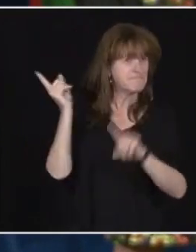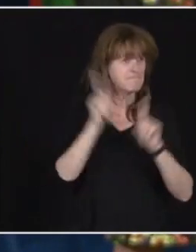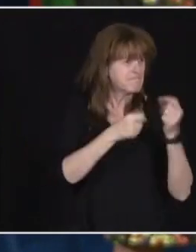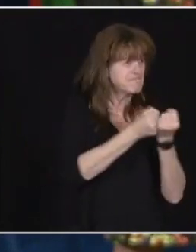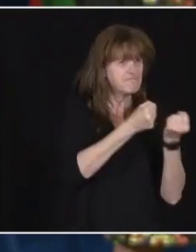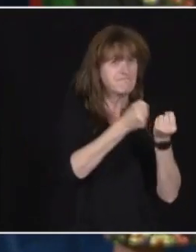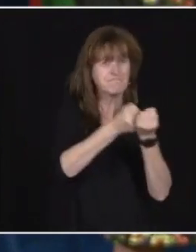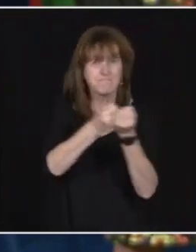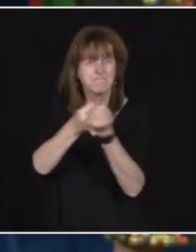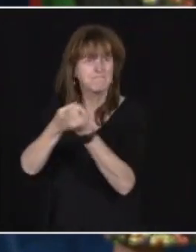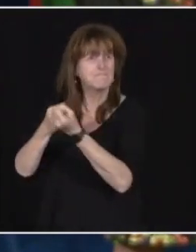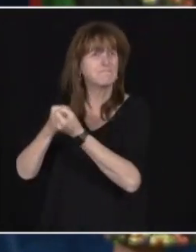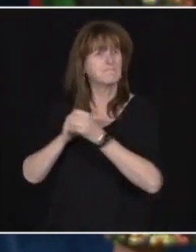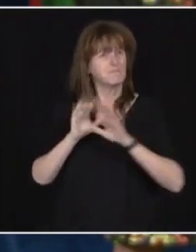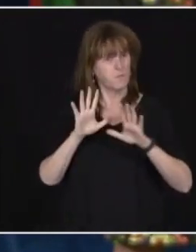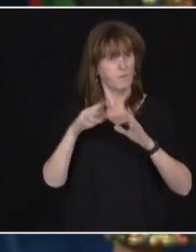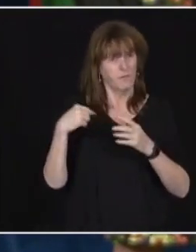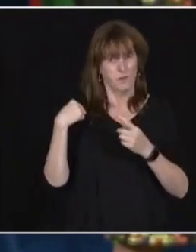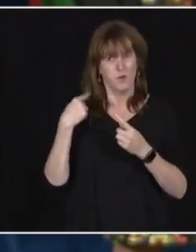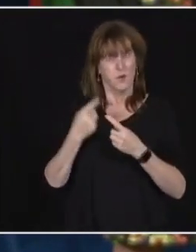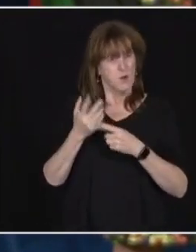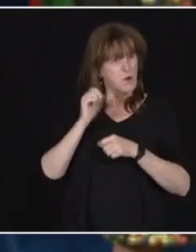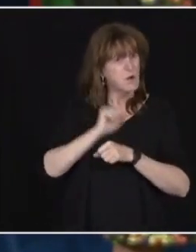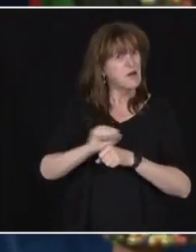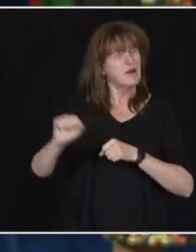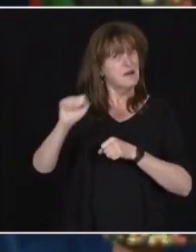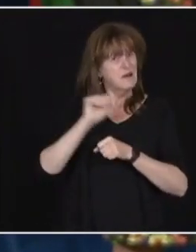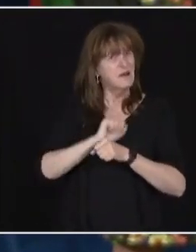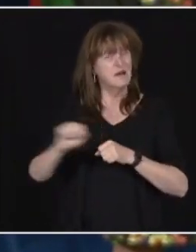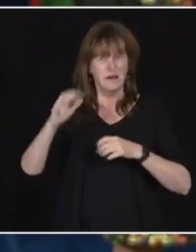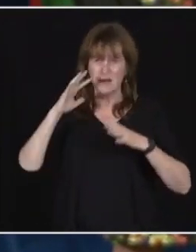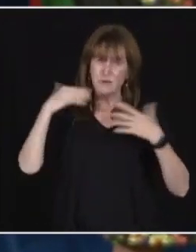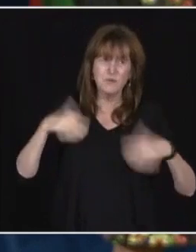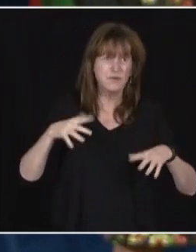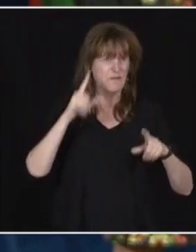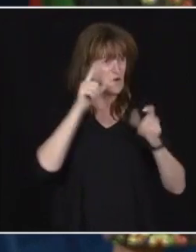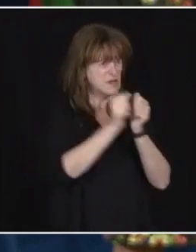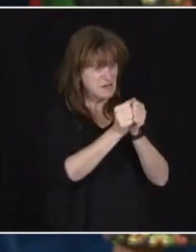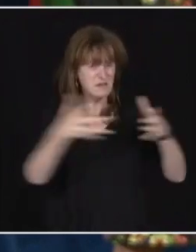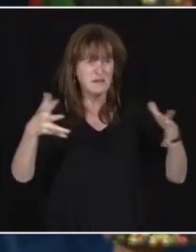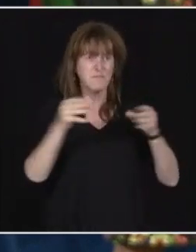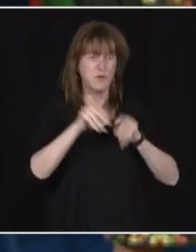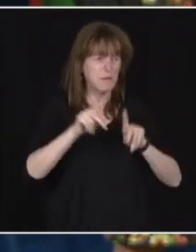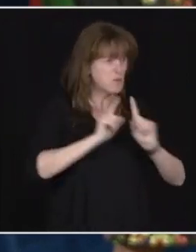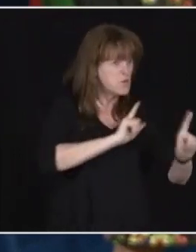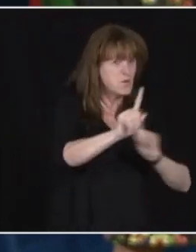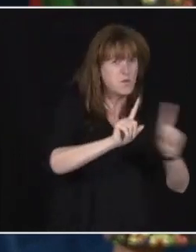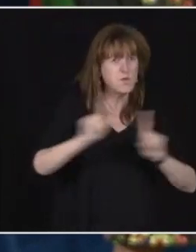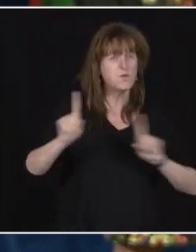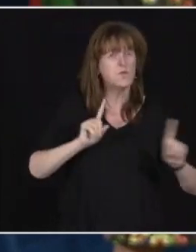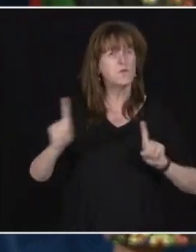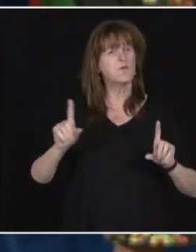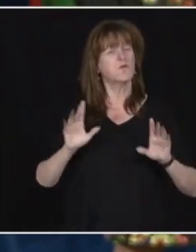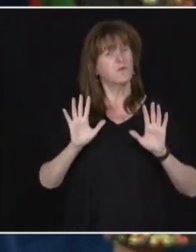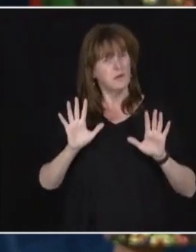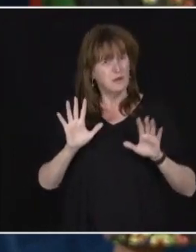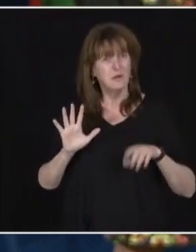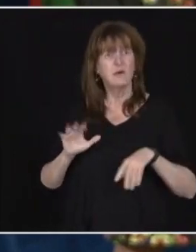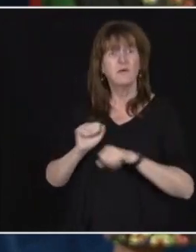help these heroes. We've been working hard to get more boots on the ground,